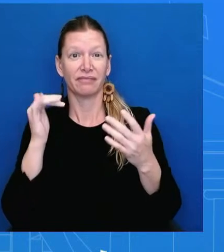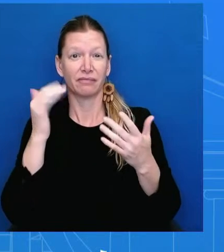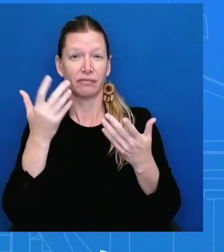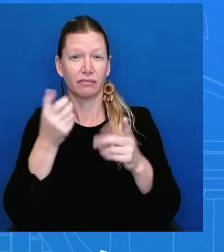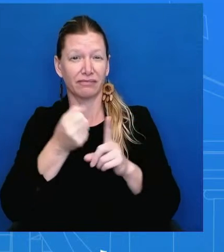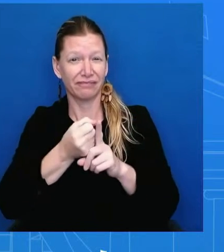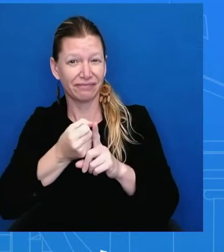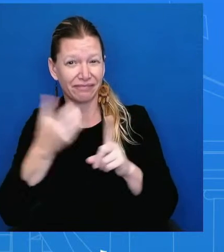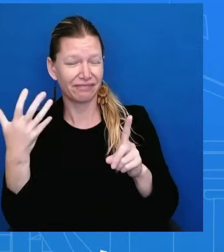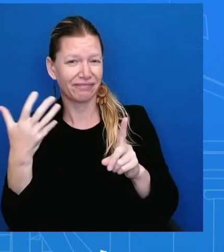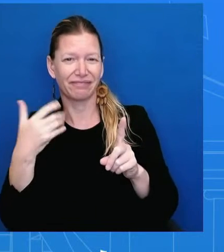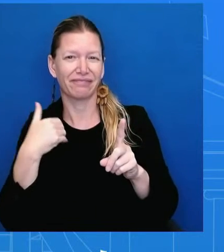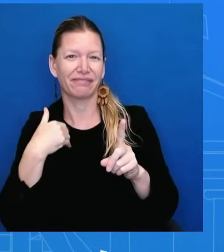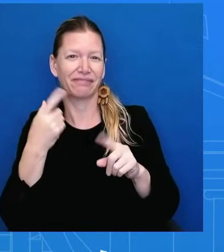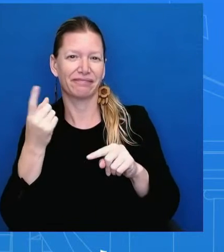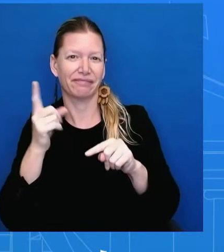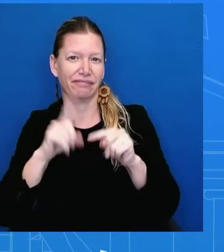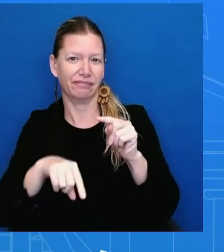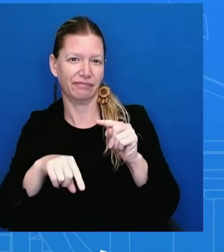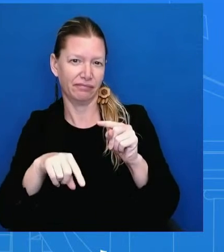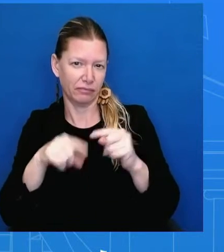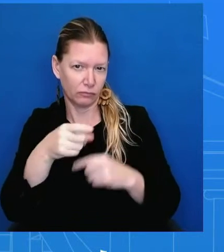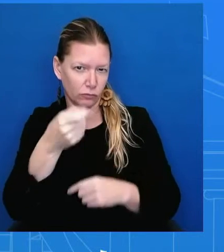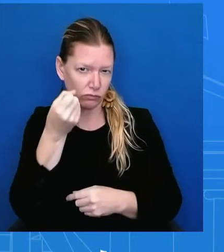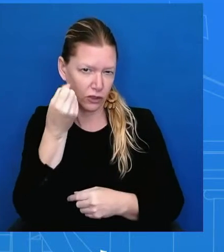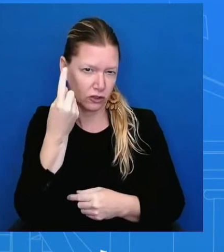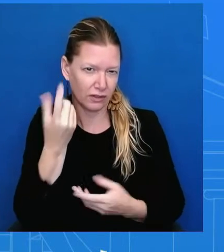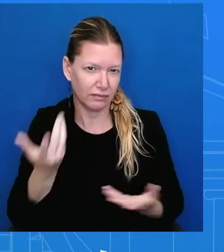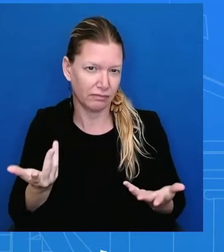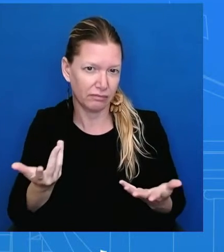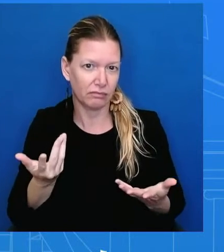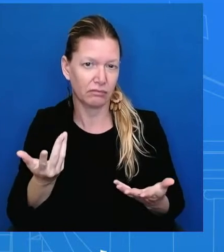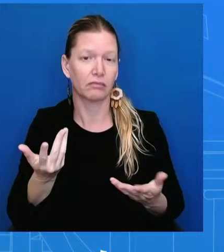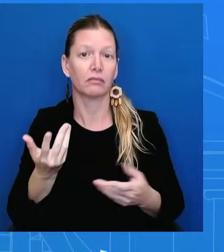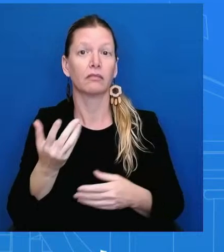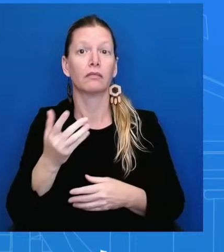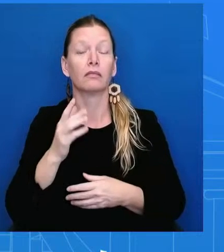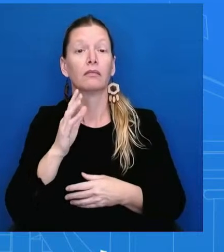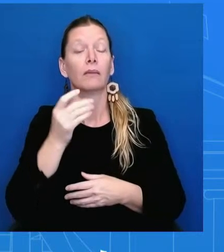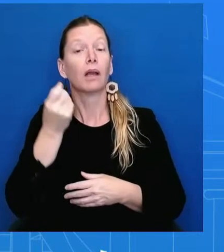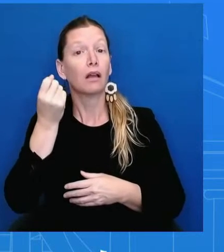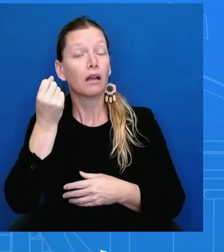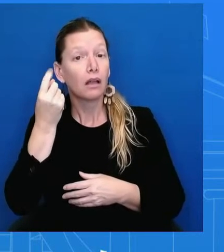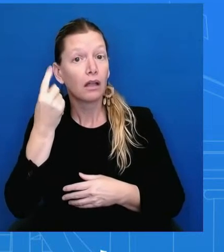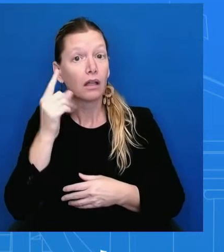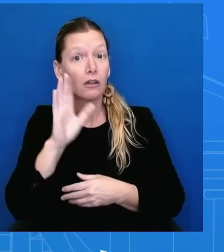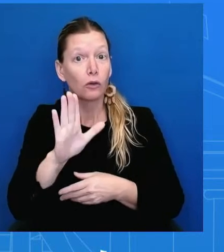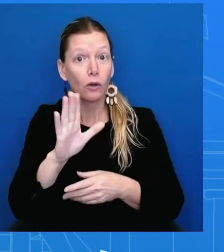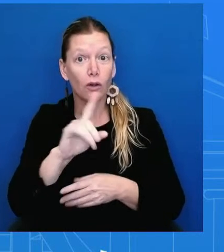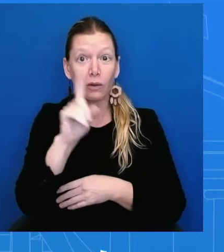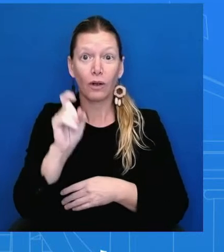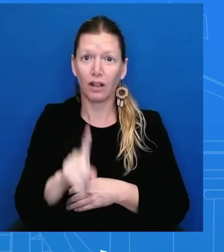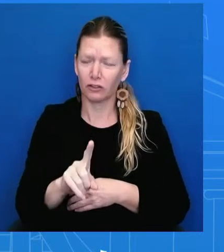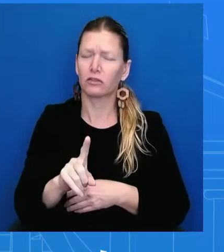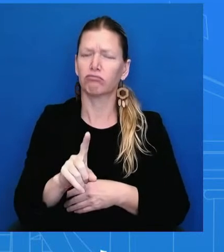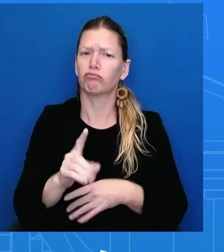But I do think your question is important to -- to provide some context due. The -- the president still believes